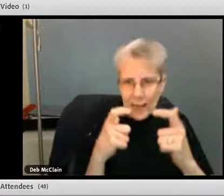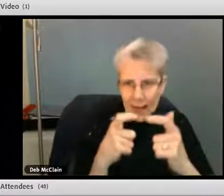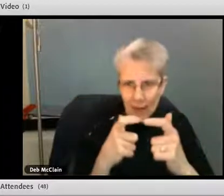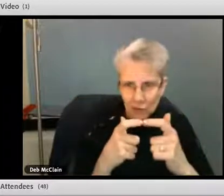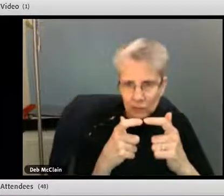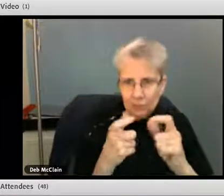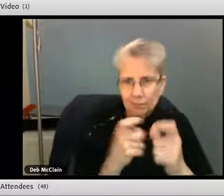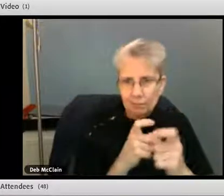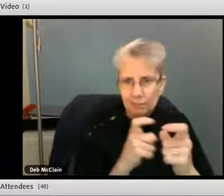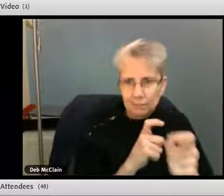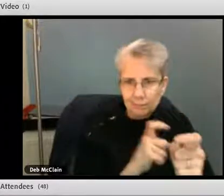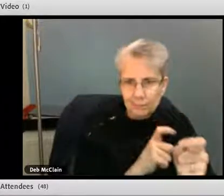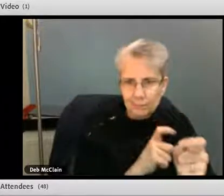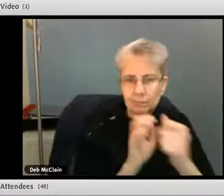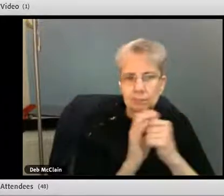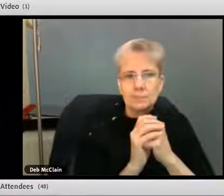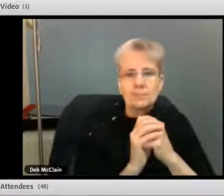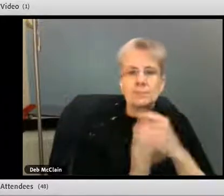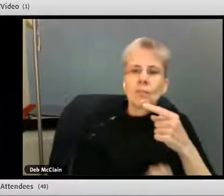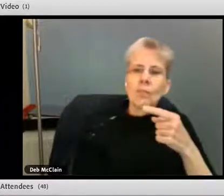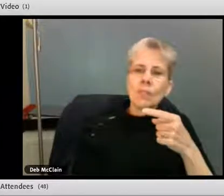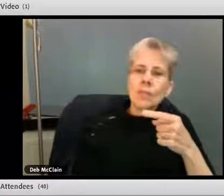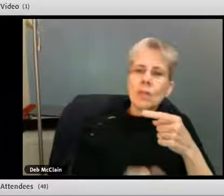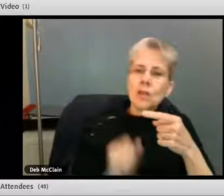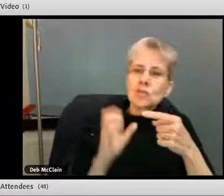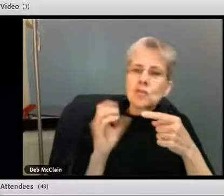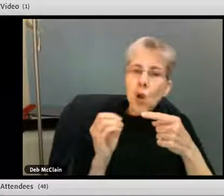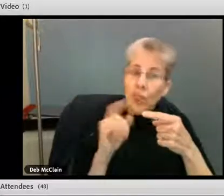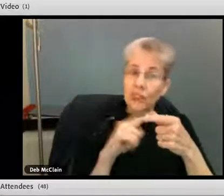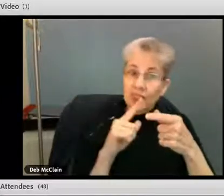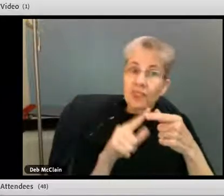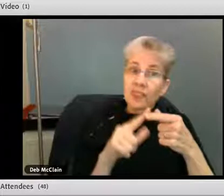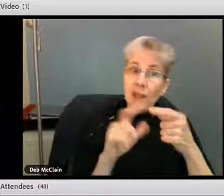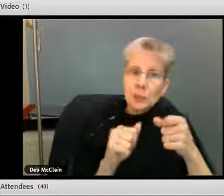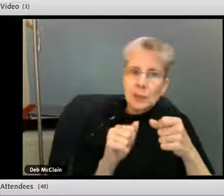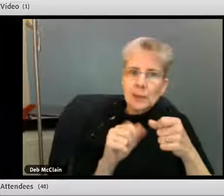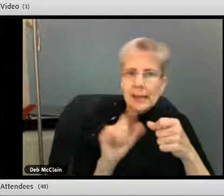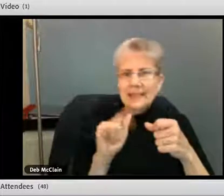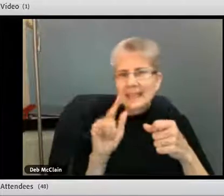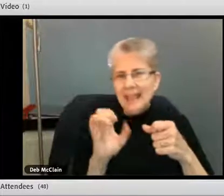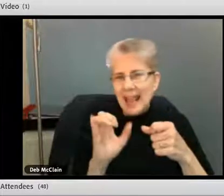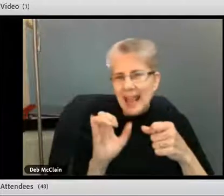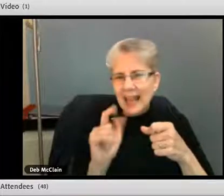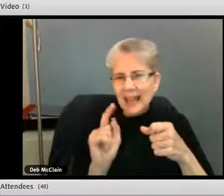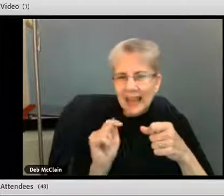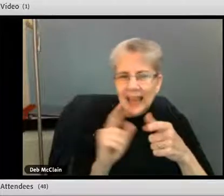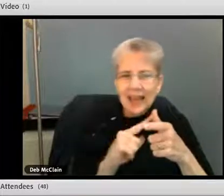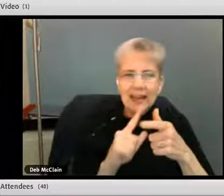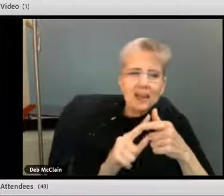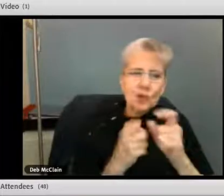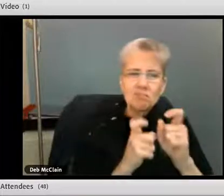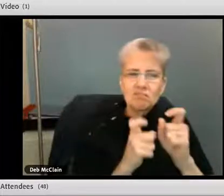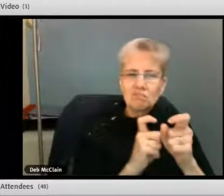So, then you can scale, then you can do anything.